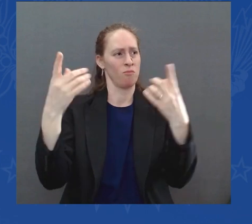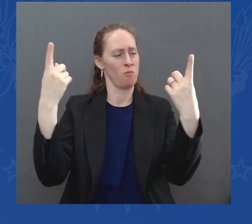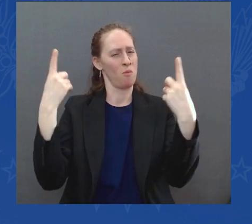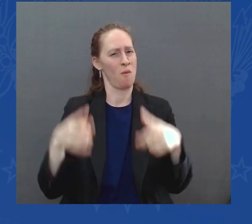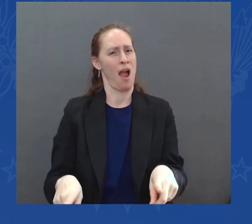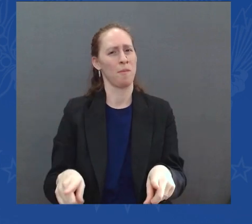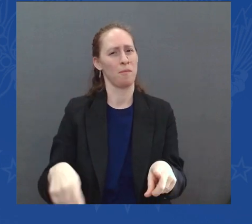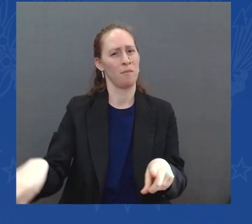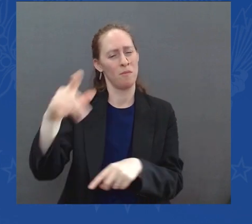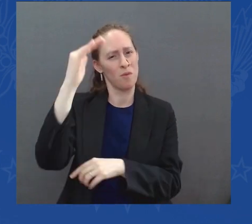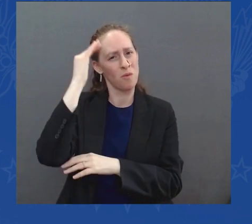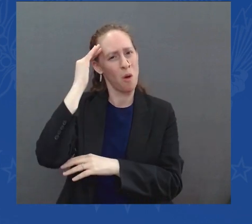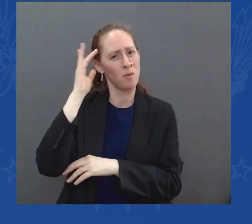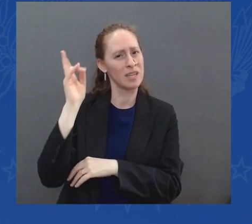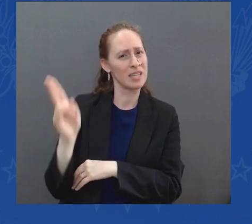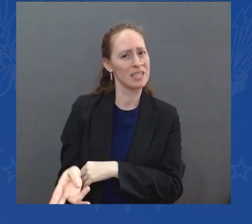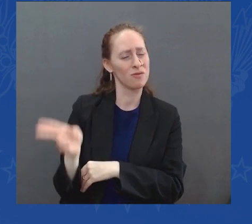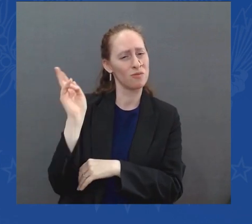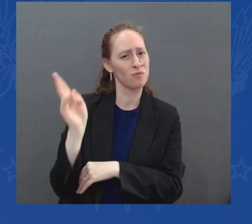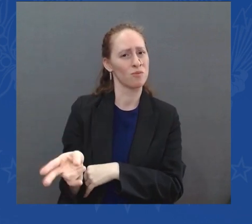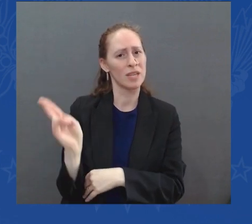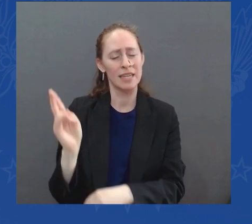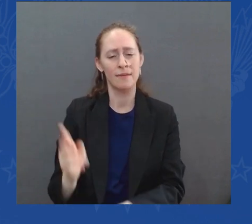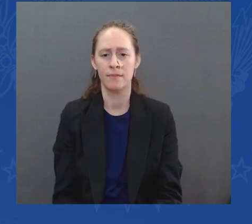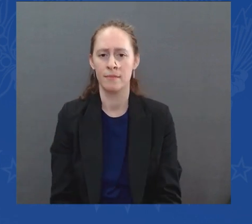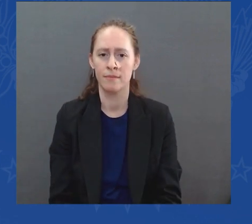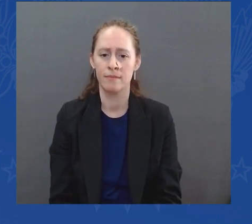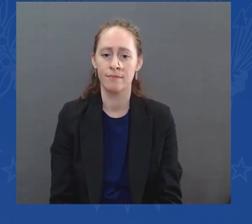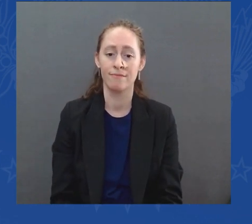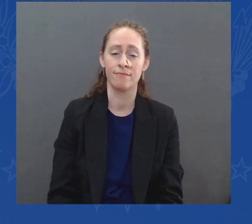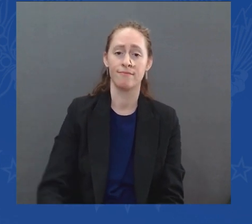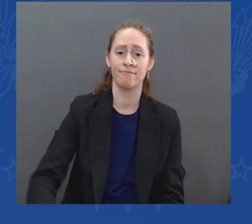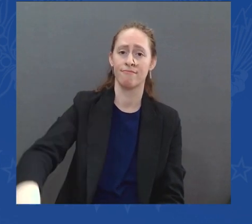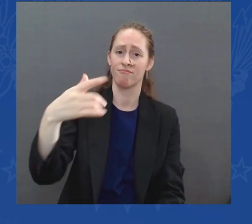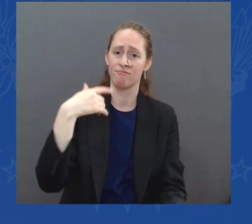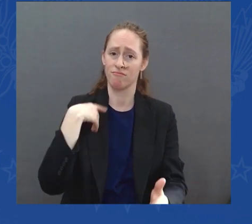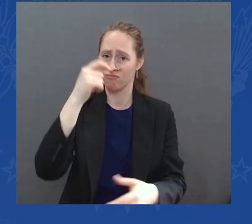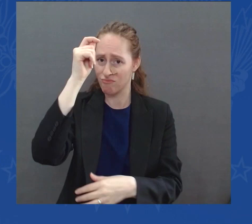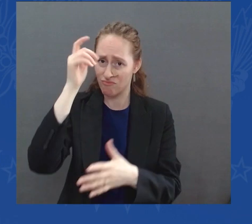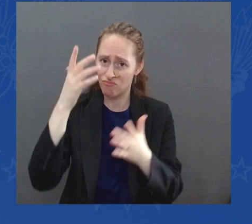to my fellow Americans. Thank you all. So lynching.